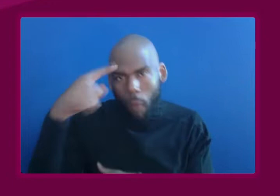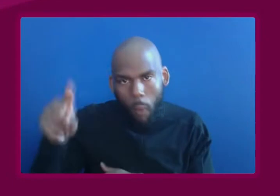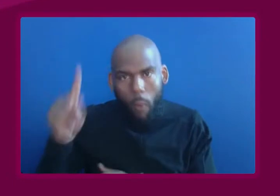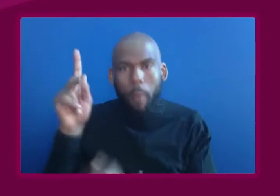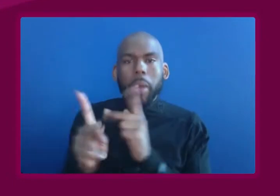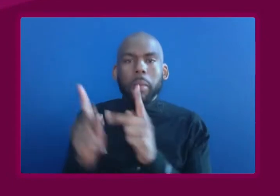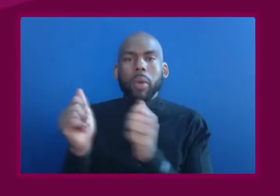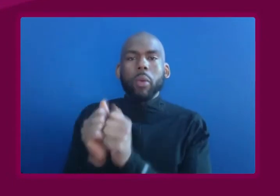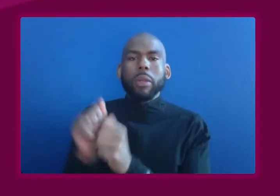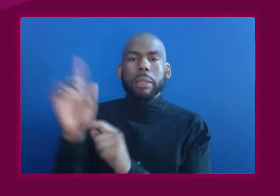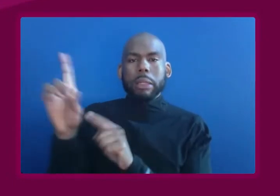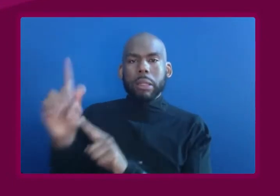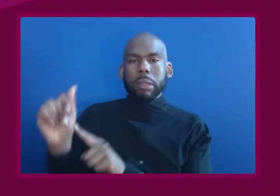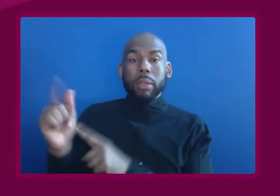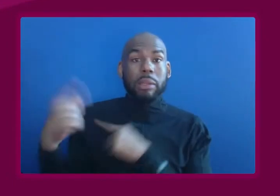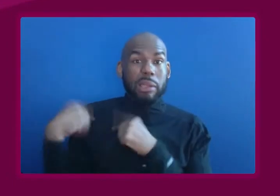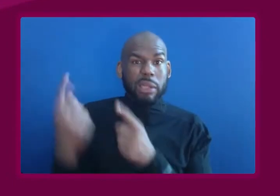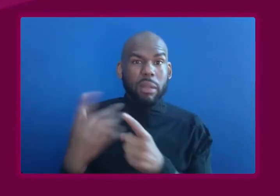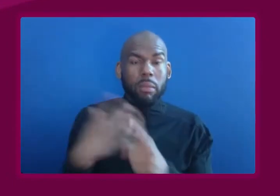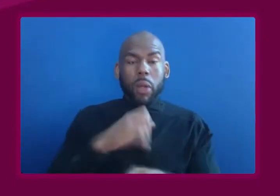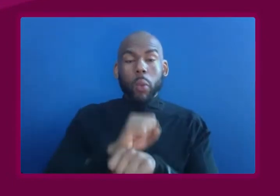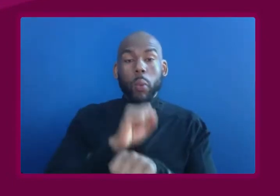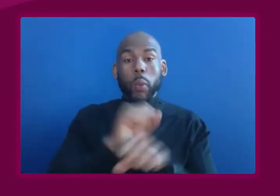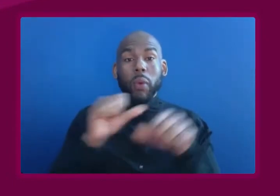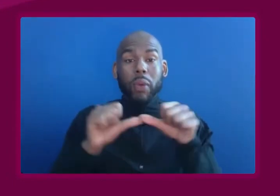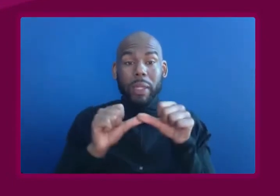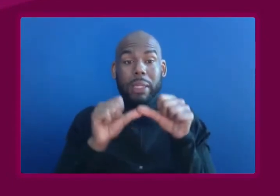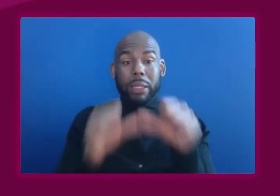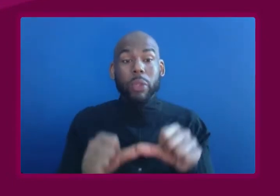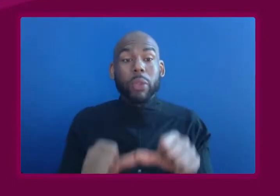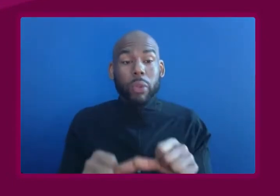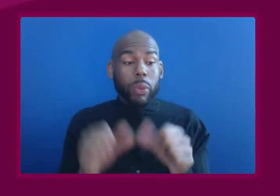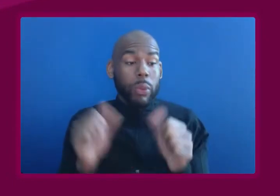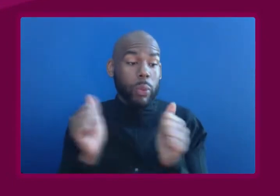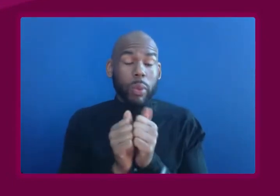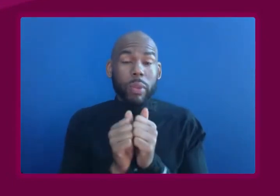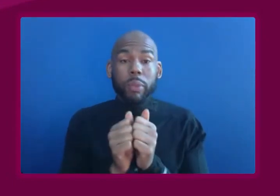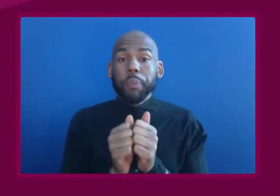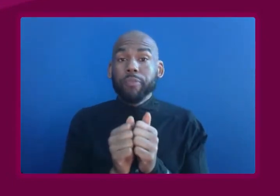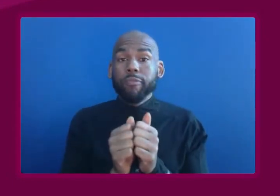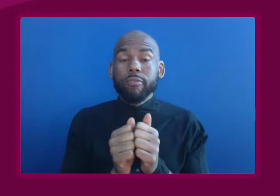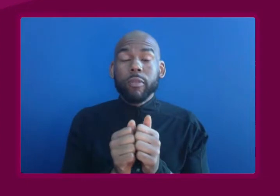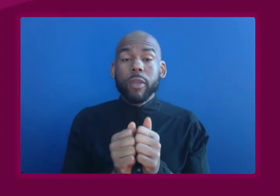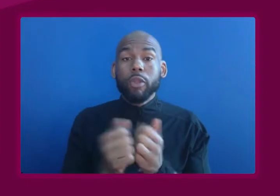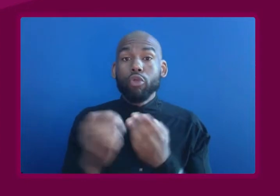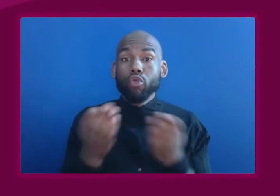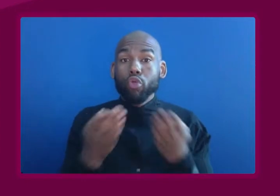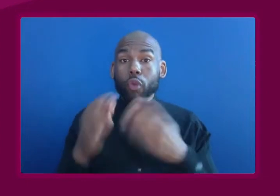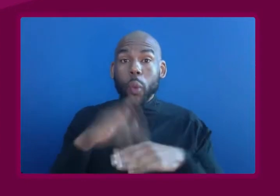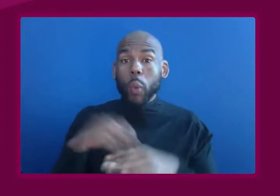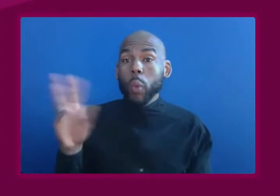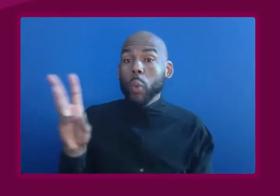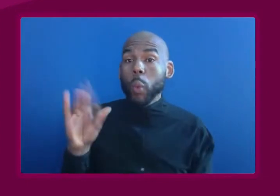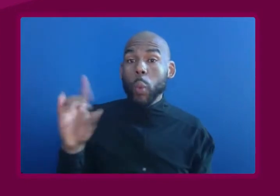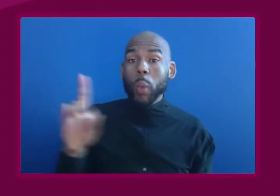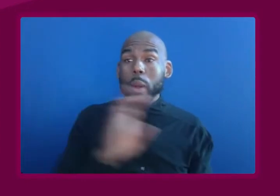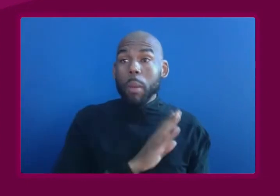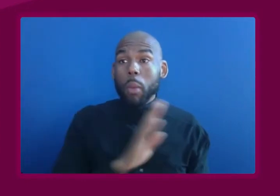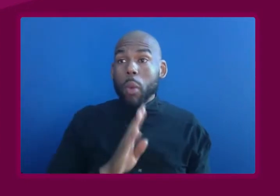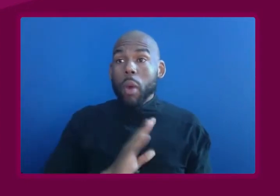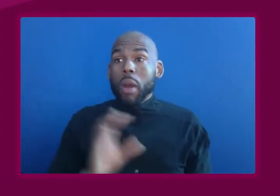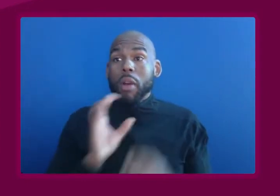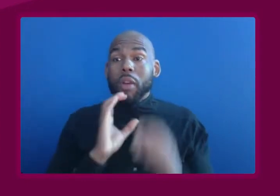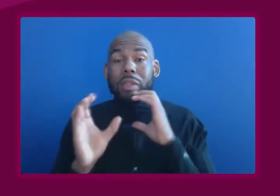Since then, my work has continued with serving on the WID board, continuing to have conversations